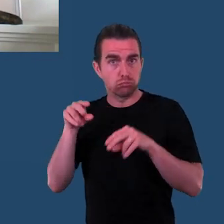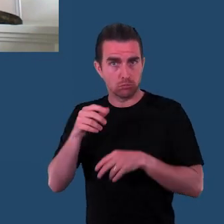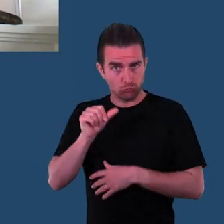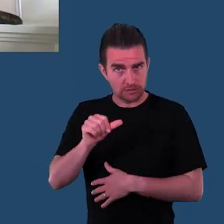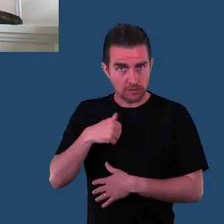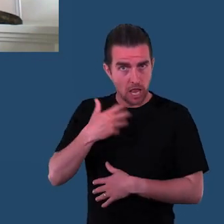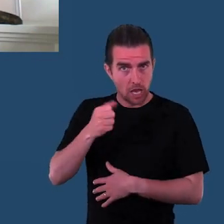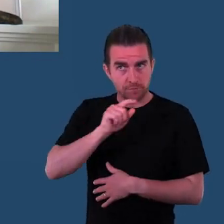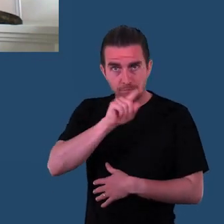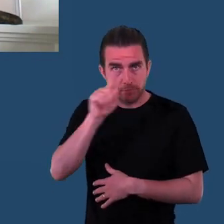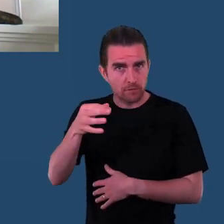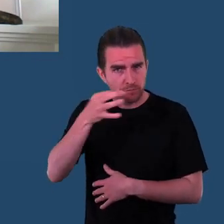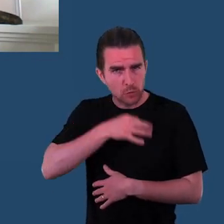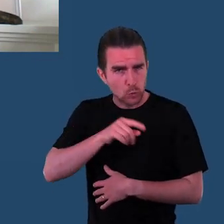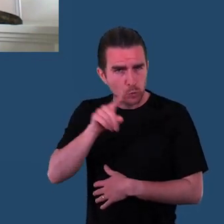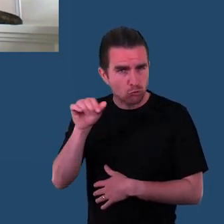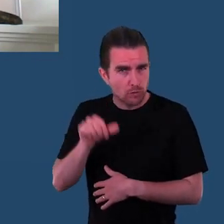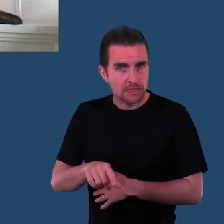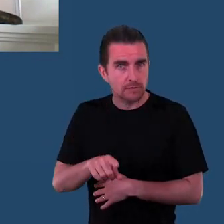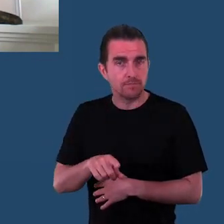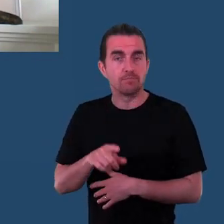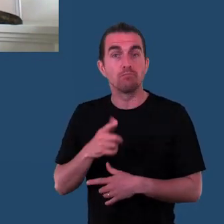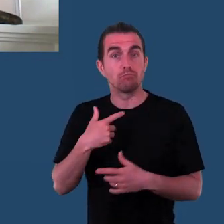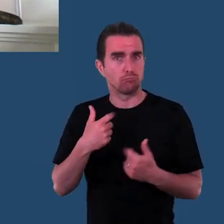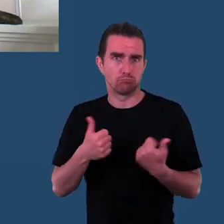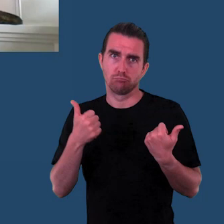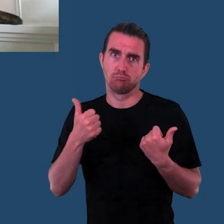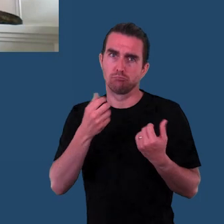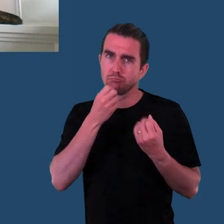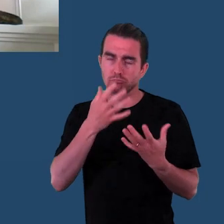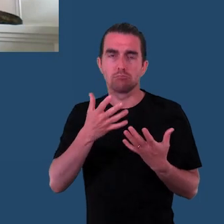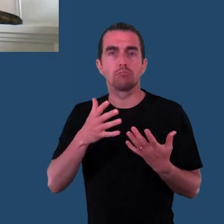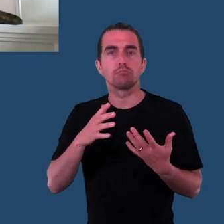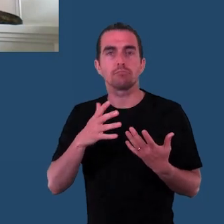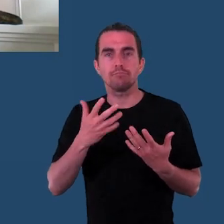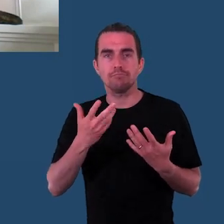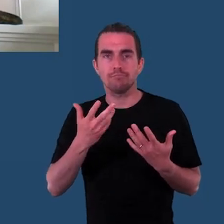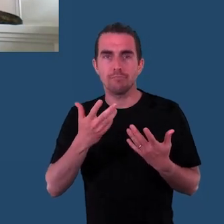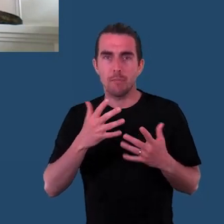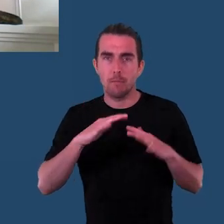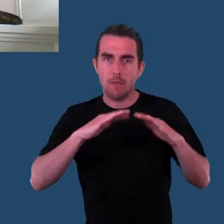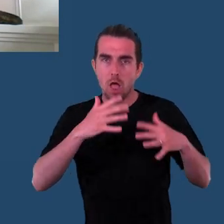'Cause we've got quite a few, haven't we? Yeah, we have. So, we've got an excellent marine reptiles gallery